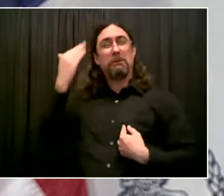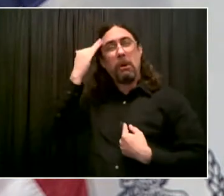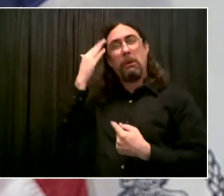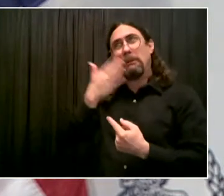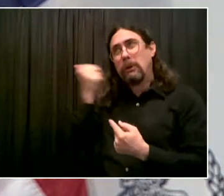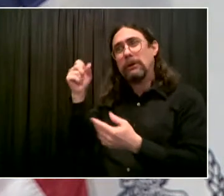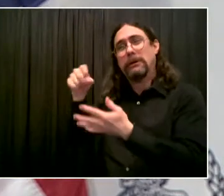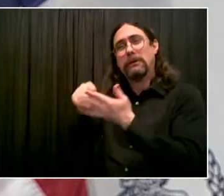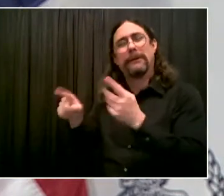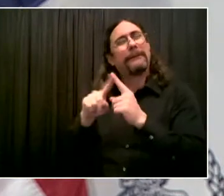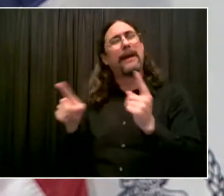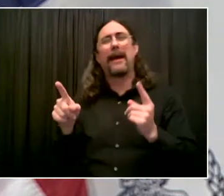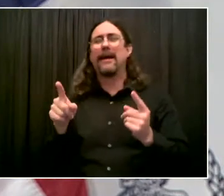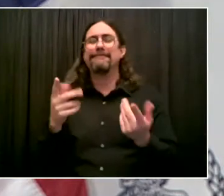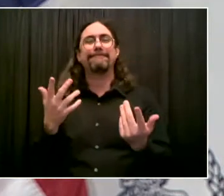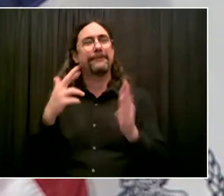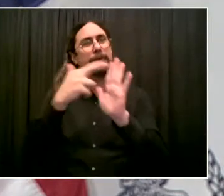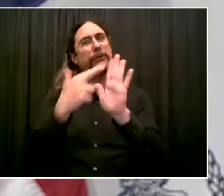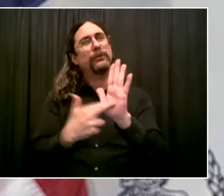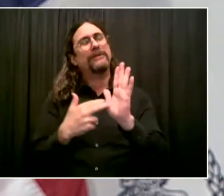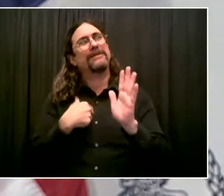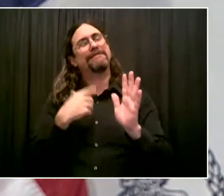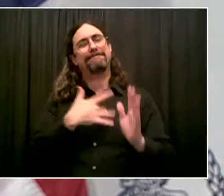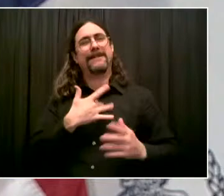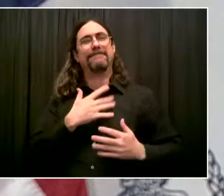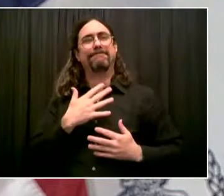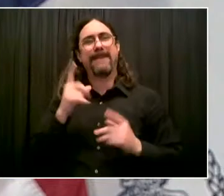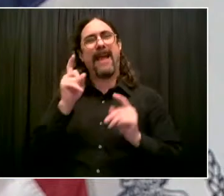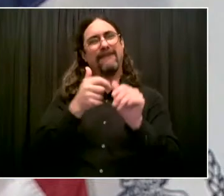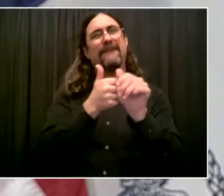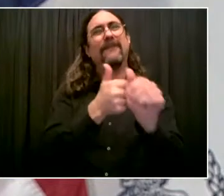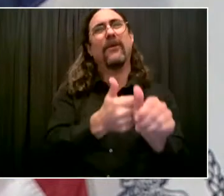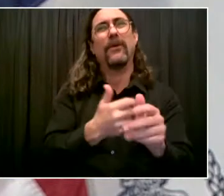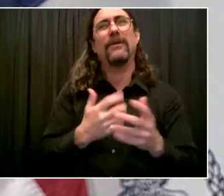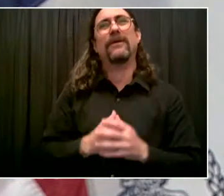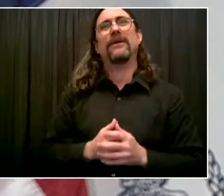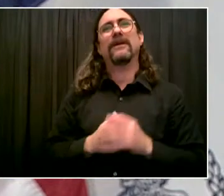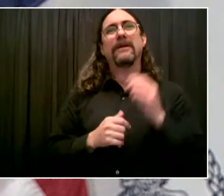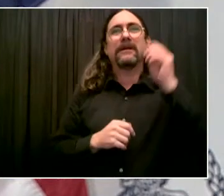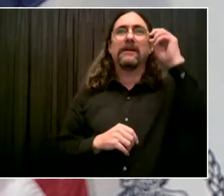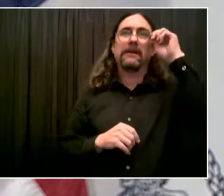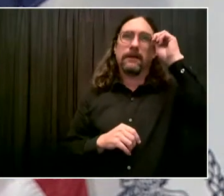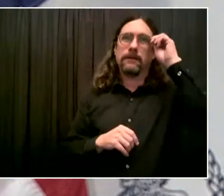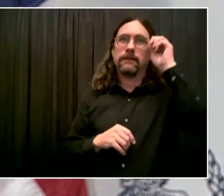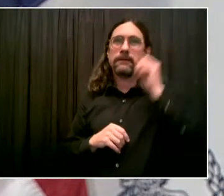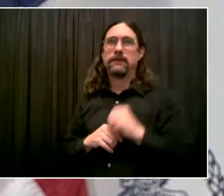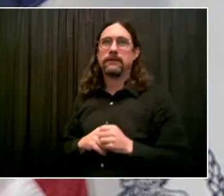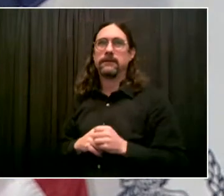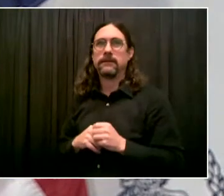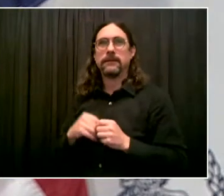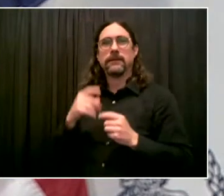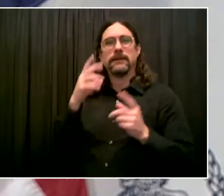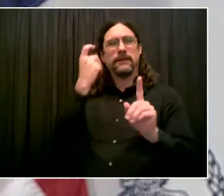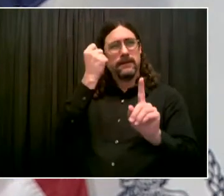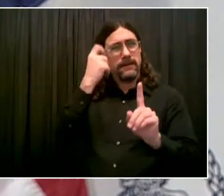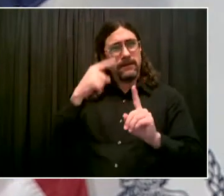AROUND THE COUNTRY TRYING TO DIRECT ALLOCATION WITH NO STRINGS